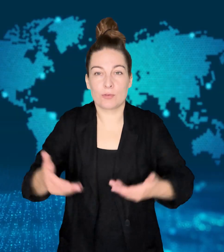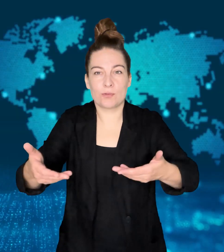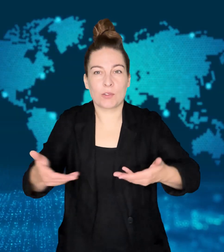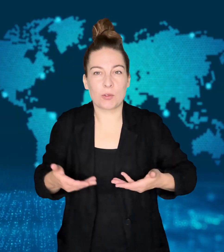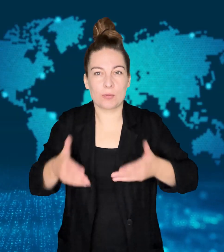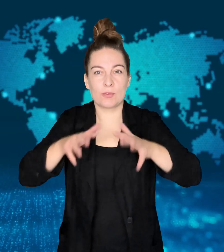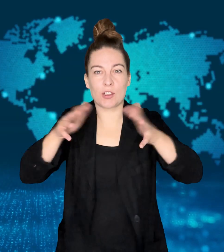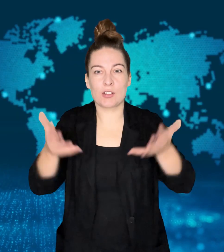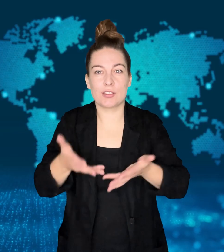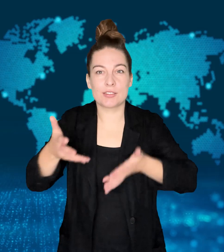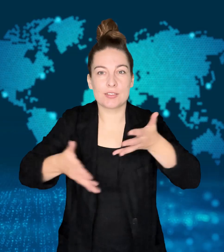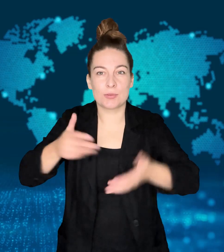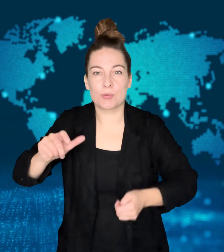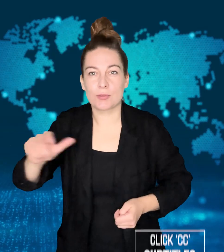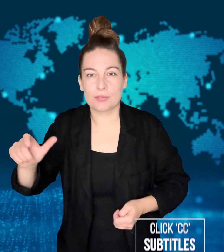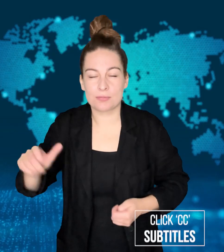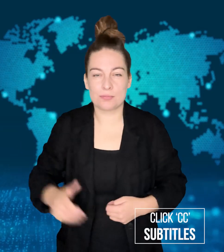Welcome to WorldSign Week!